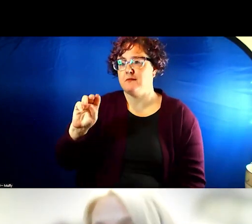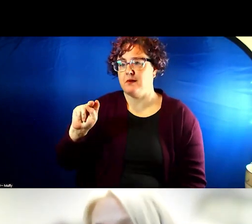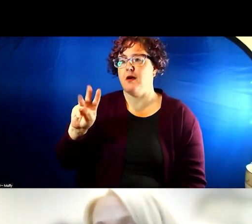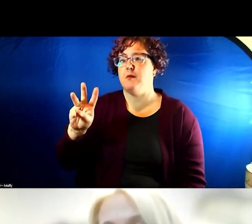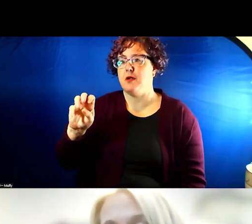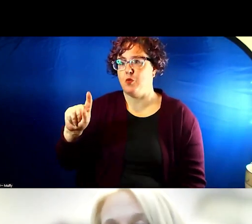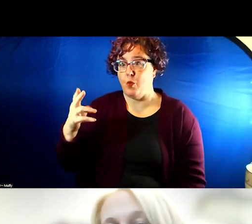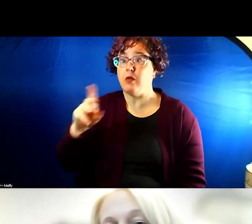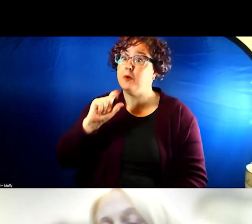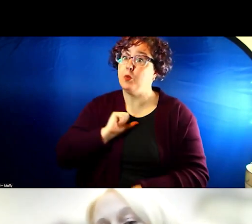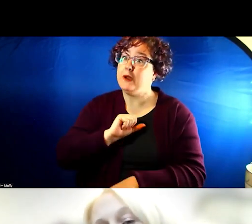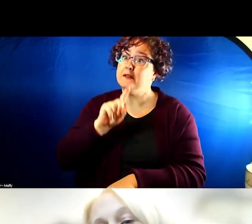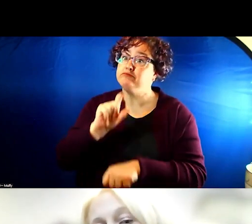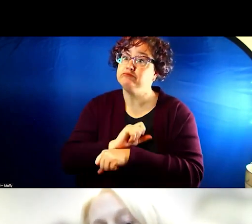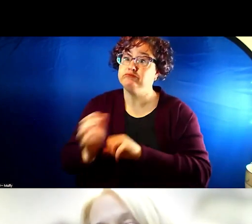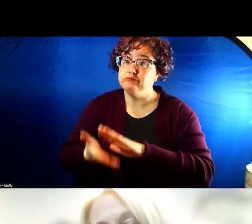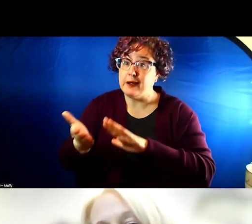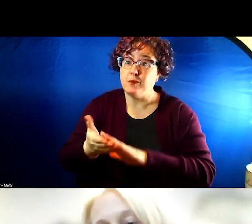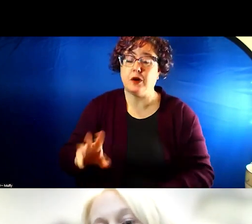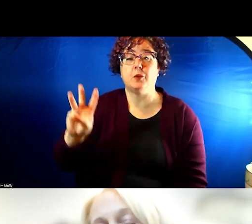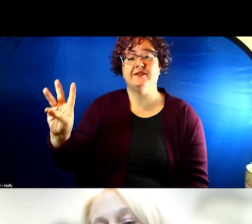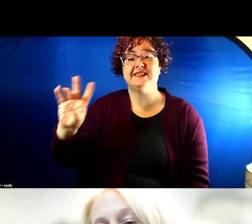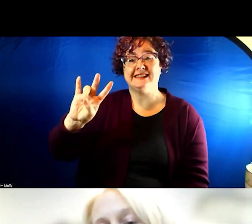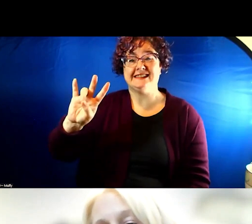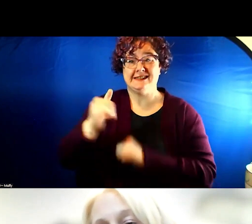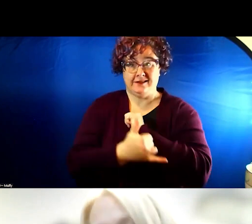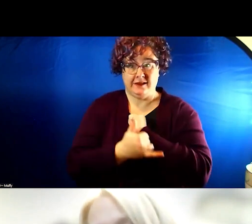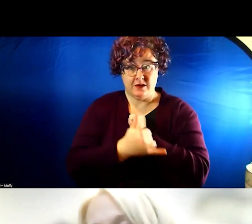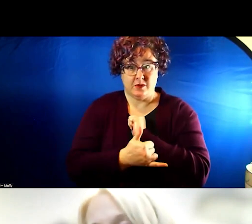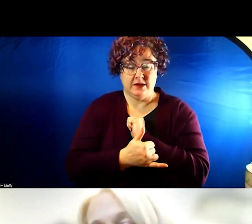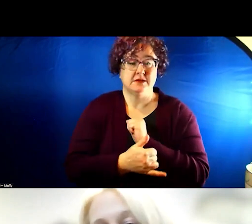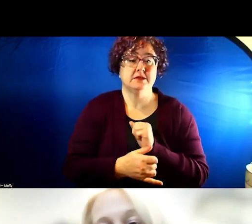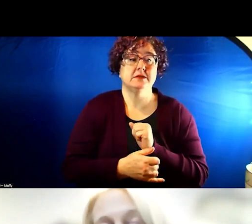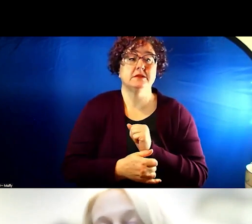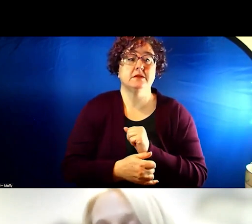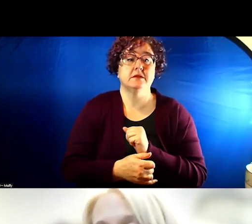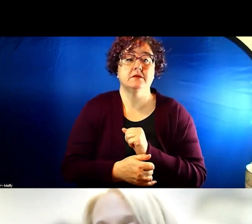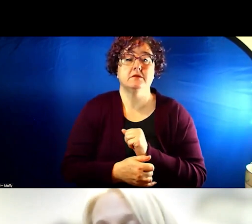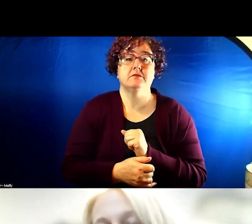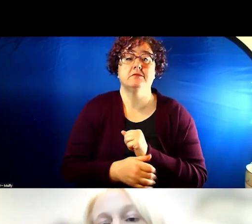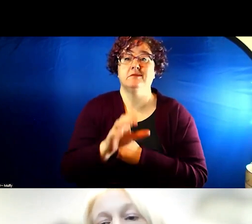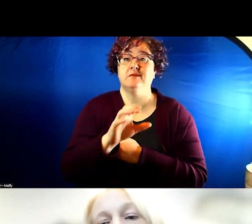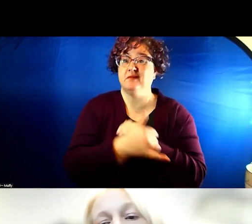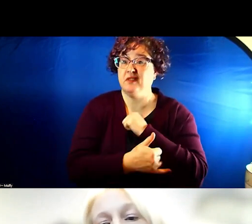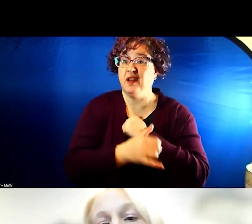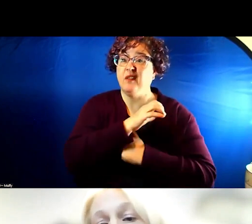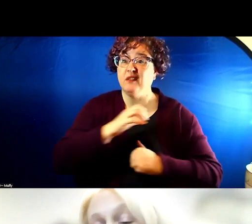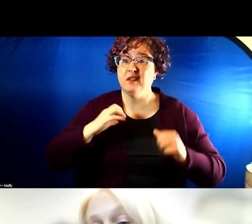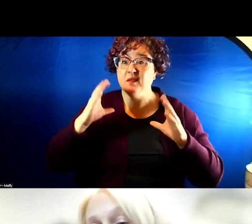OPERATE AS A COMMONWEALTH. WE HAVE 67 COUNTIES. IN THOSE, THERE ARE COUNTY COMMISSIONERS THAT GOVERN WHAT